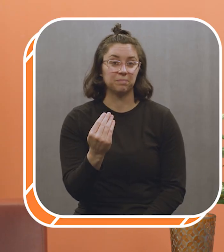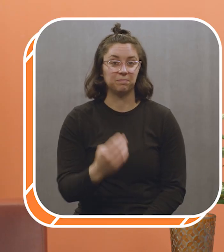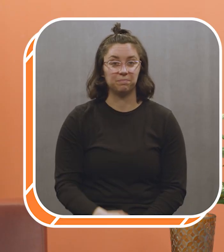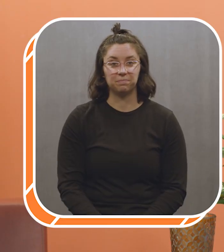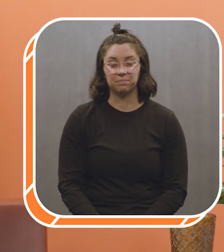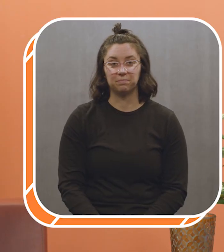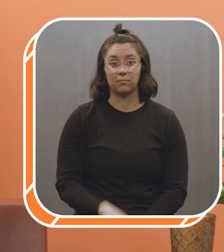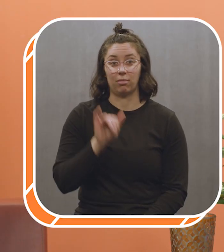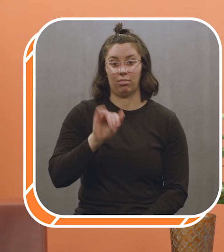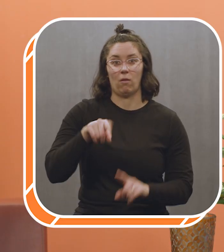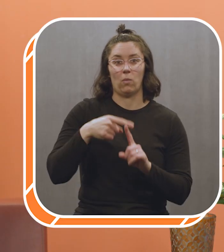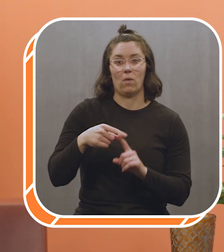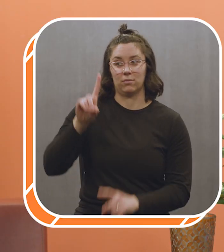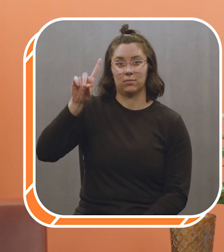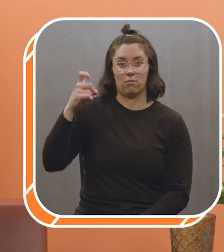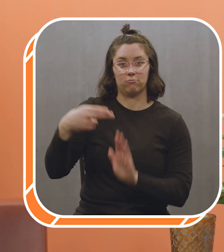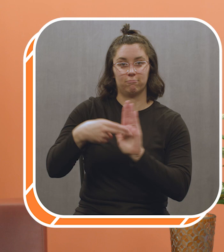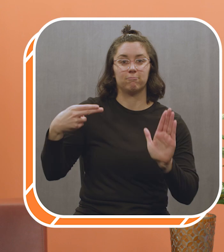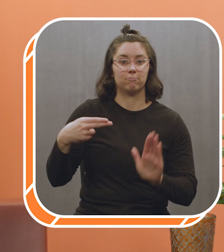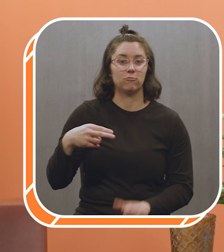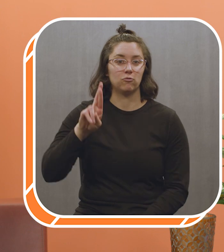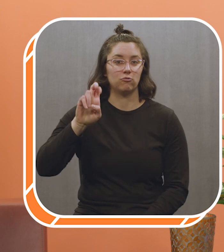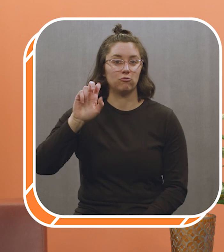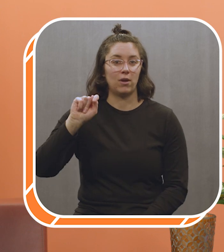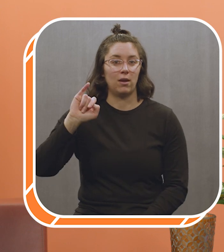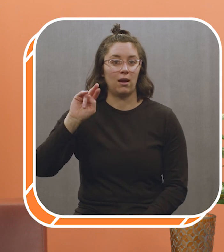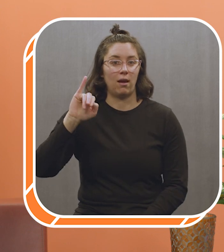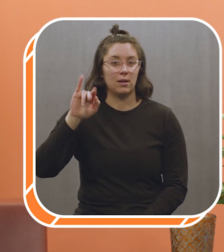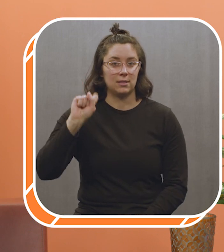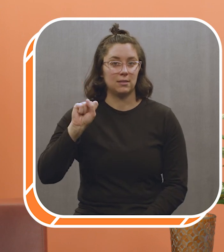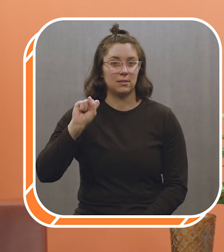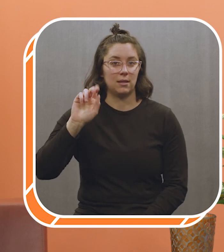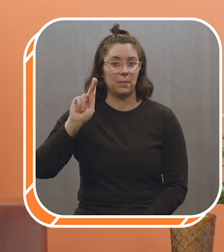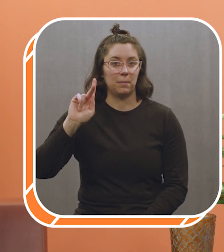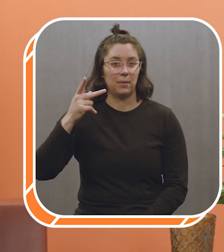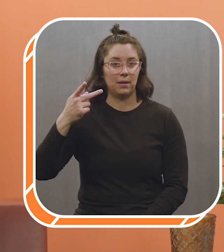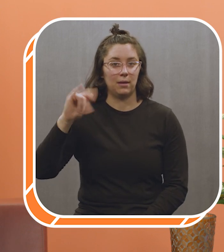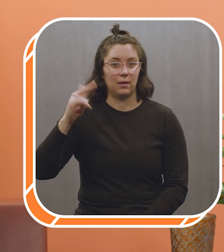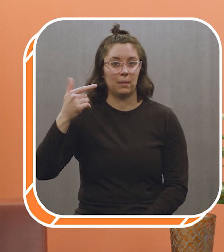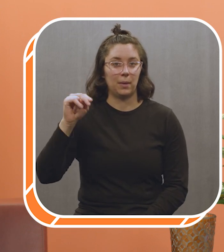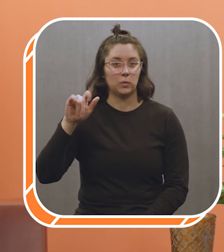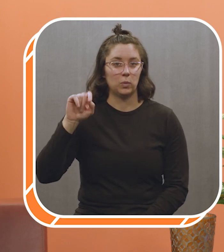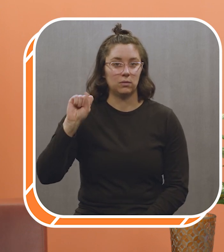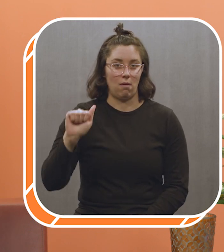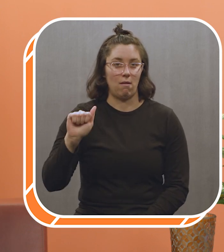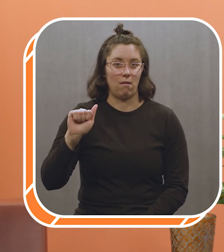That's when I was diagnosed with retinitis pigmentosa and told that I probably have Usher syndrome.